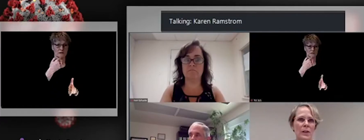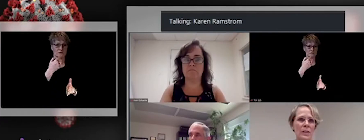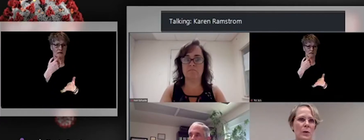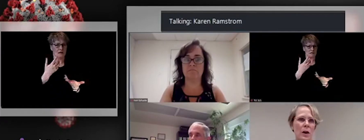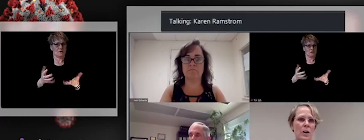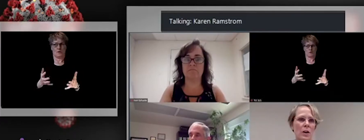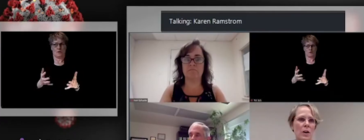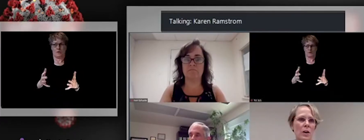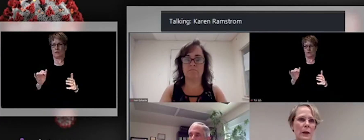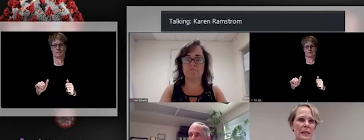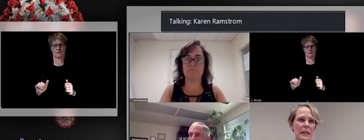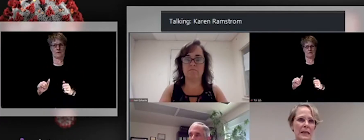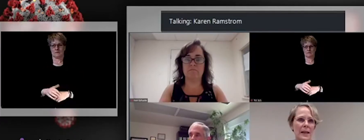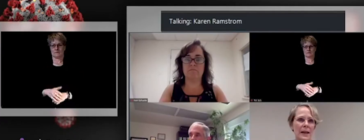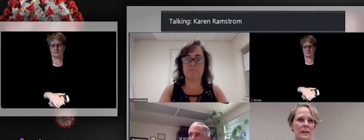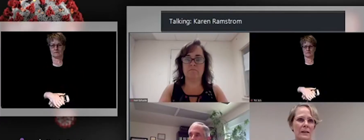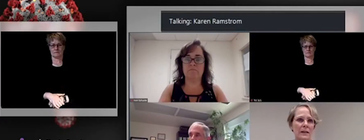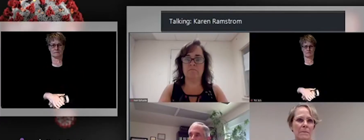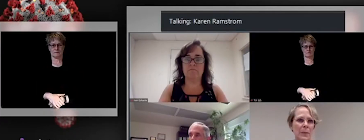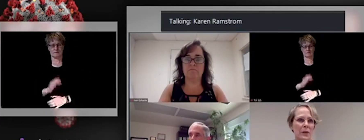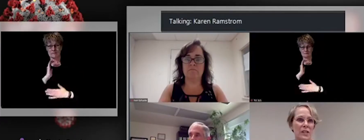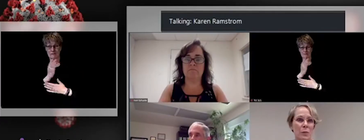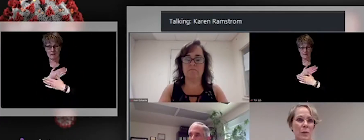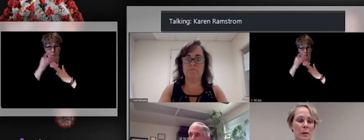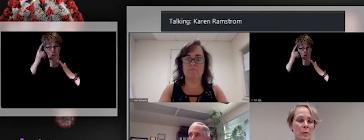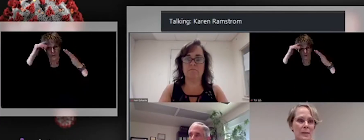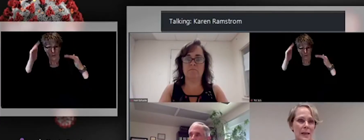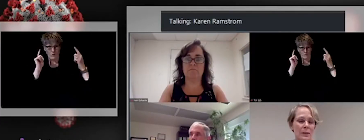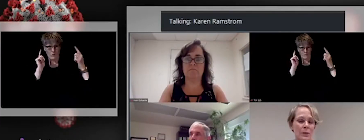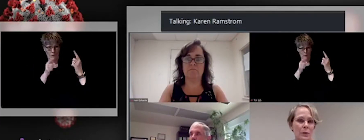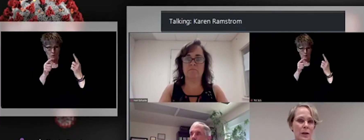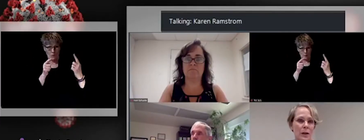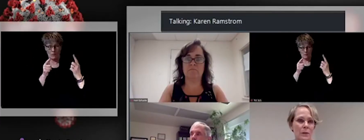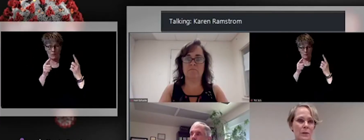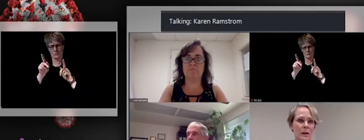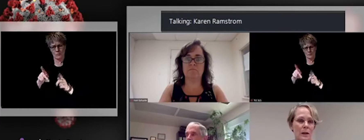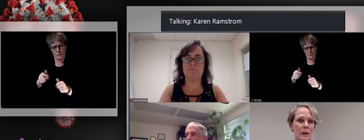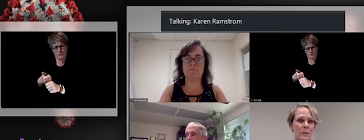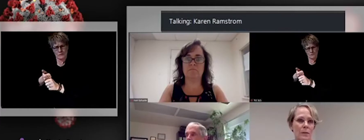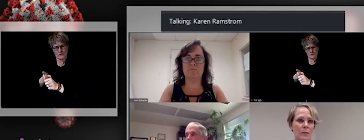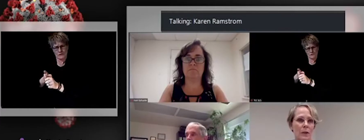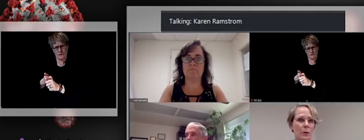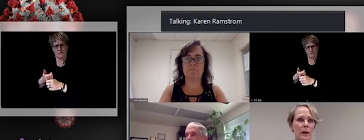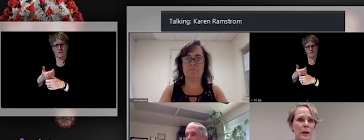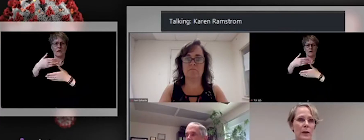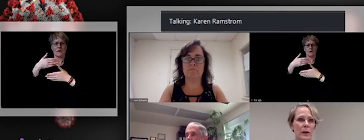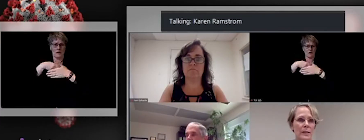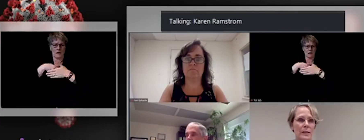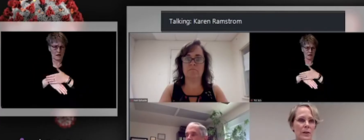into. So, our hope, I think, is that a person would be able to say to whatever person is